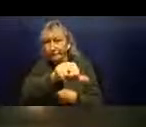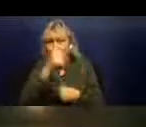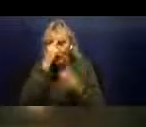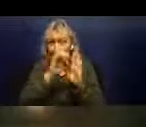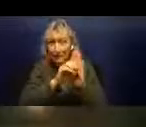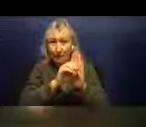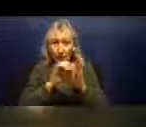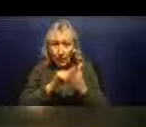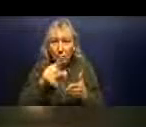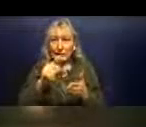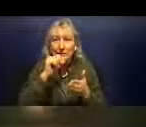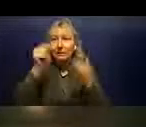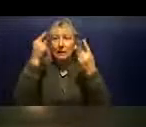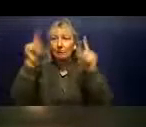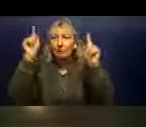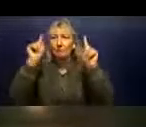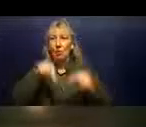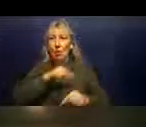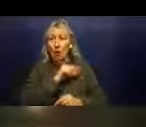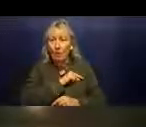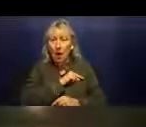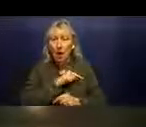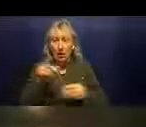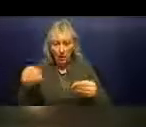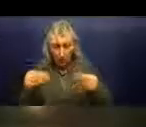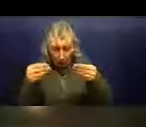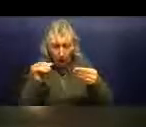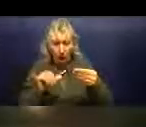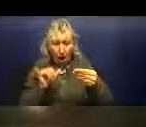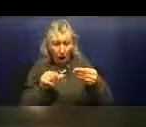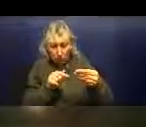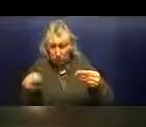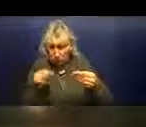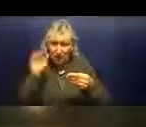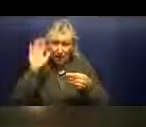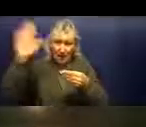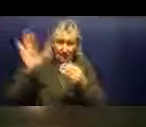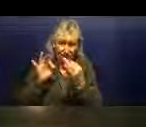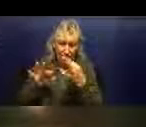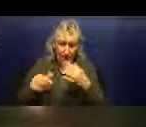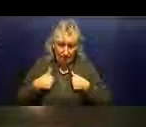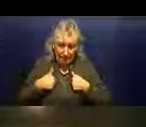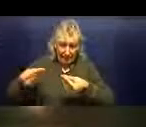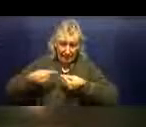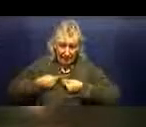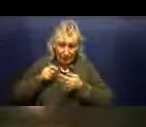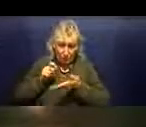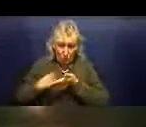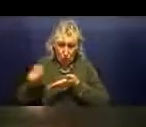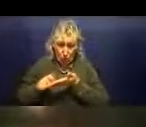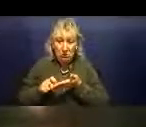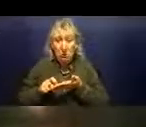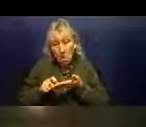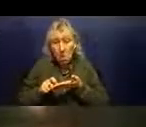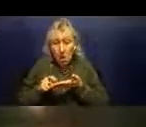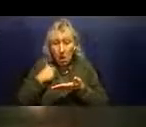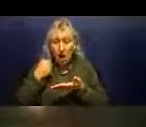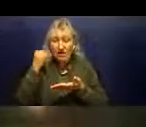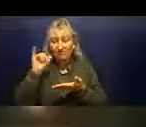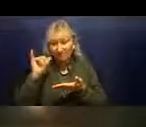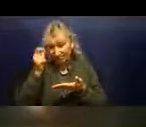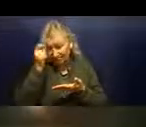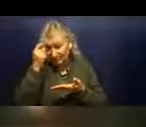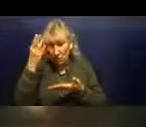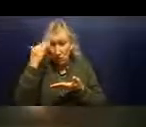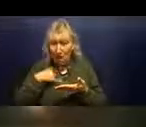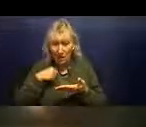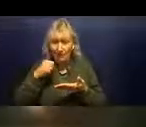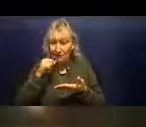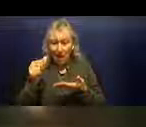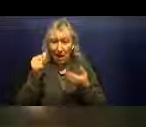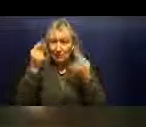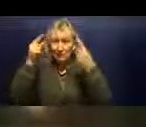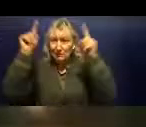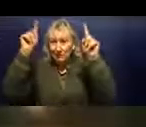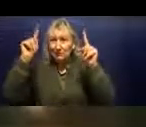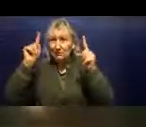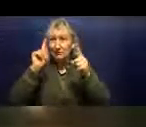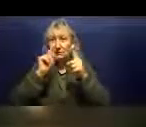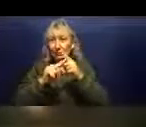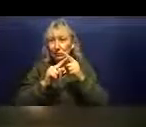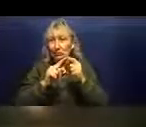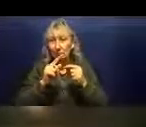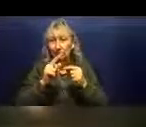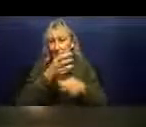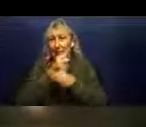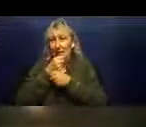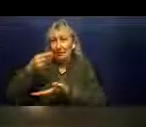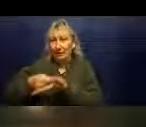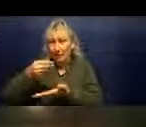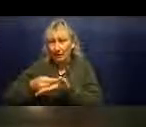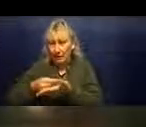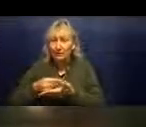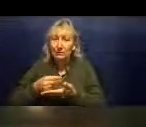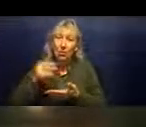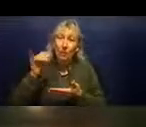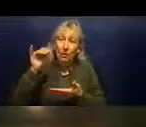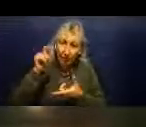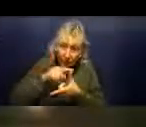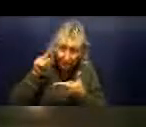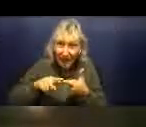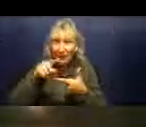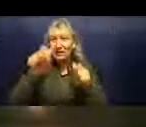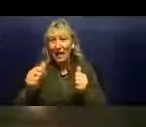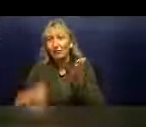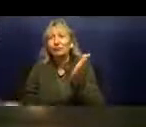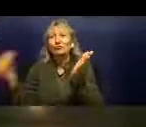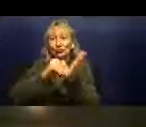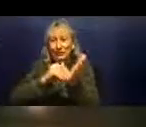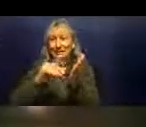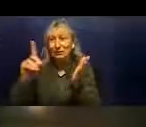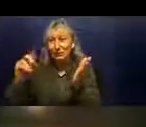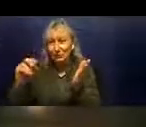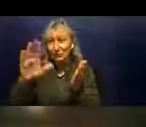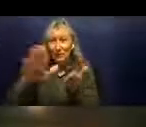With providing an explanation of Why, you didn't qualify.